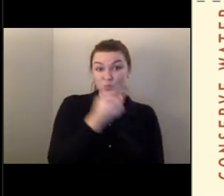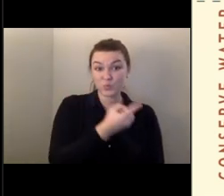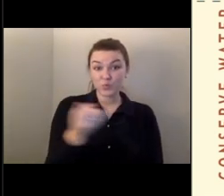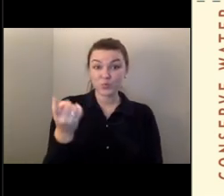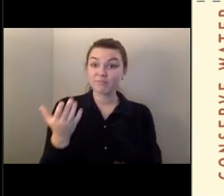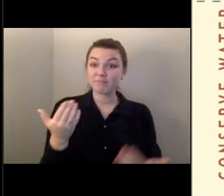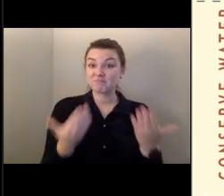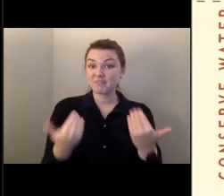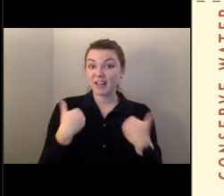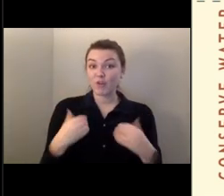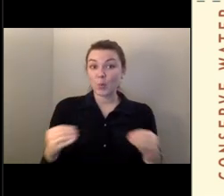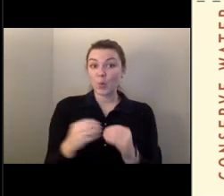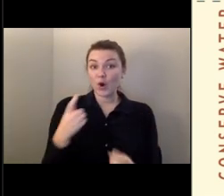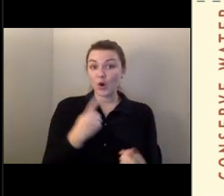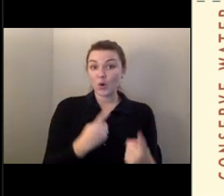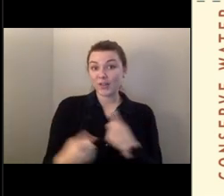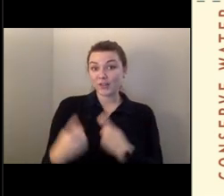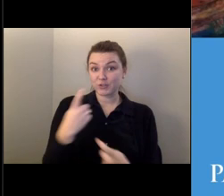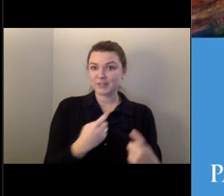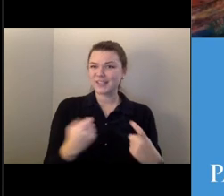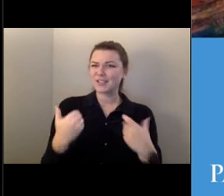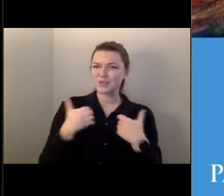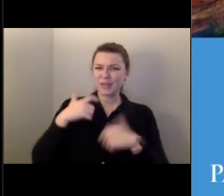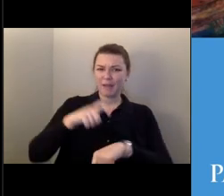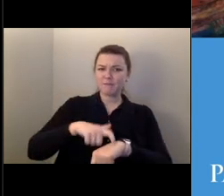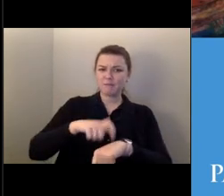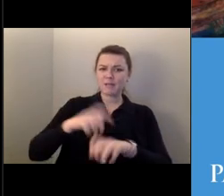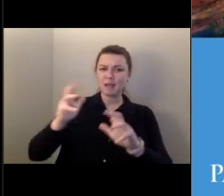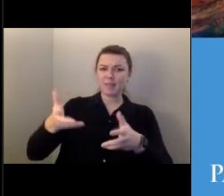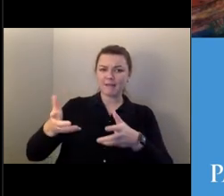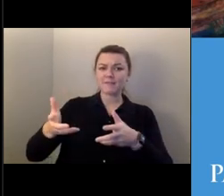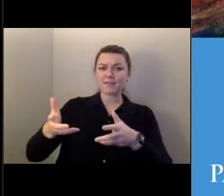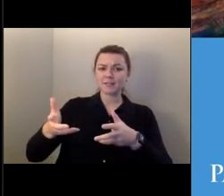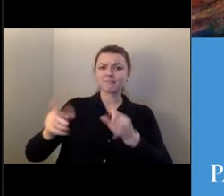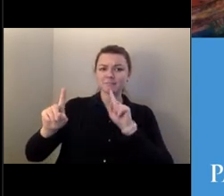and we have some time that we can get into more questions.